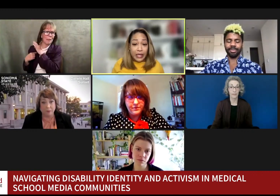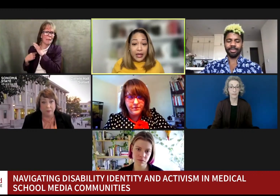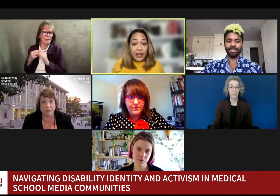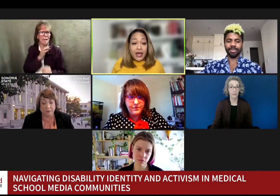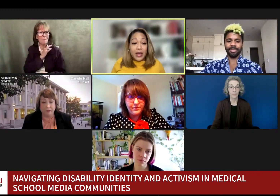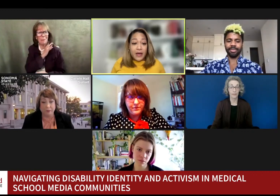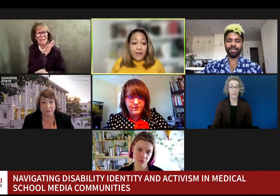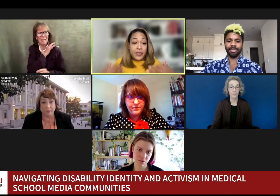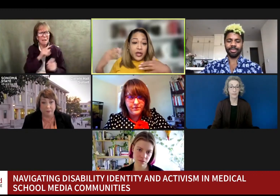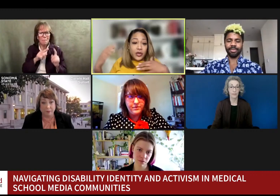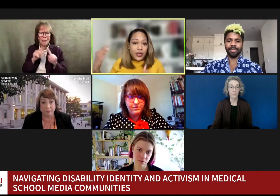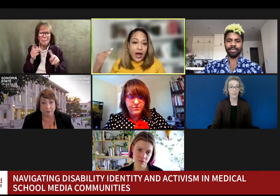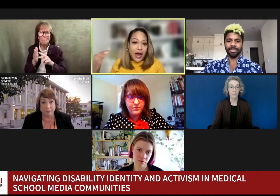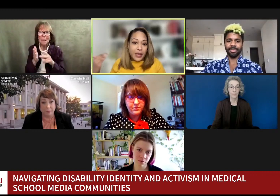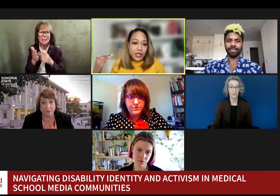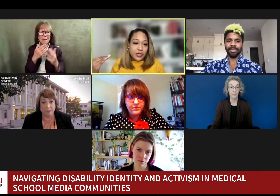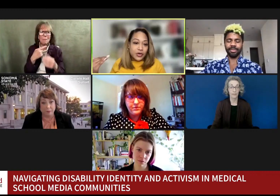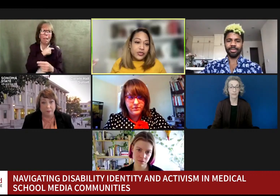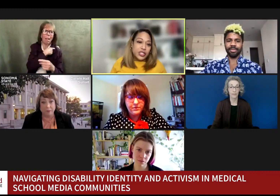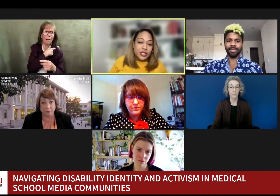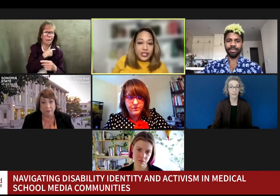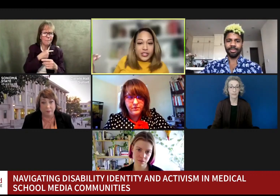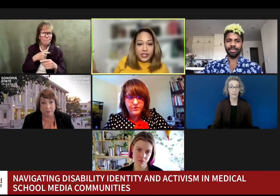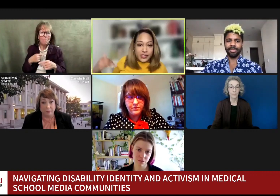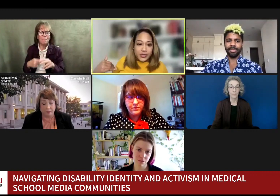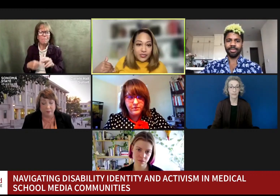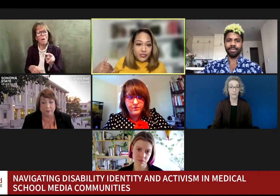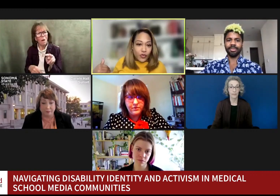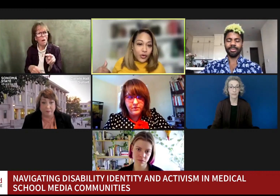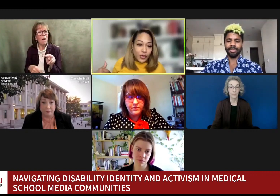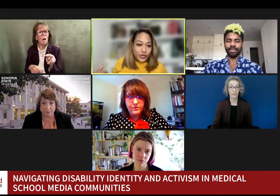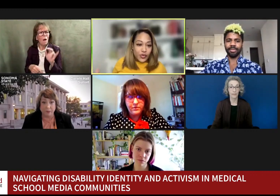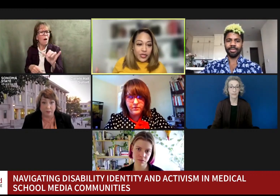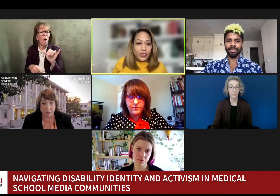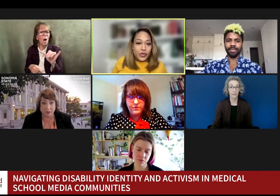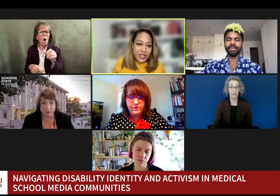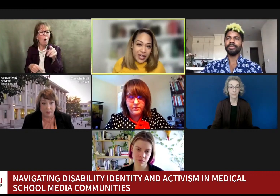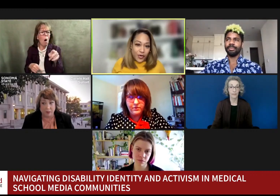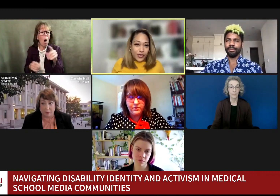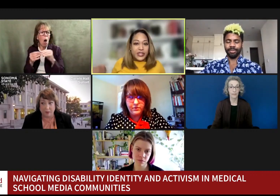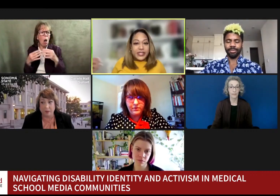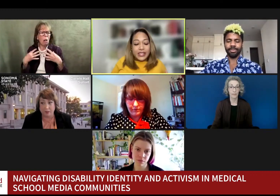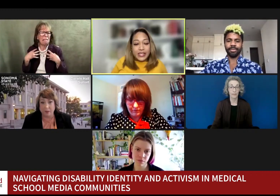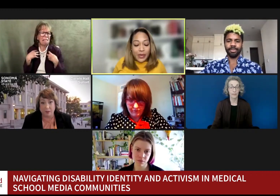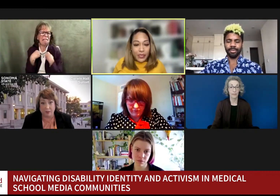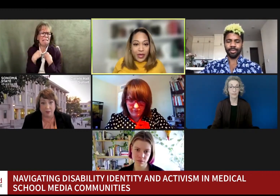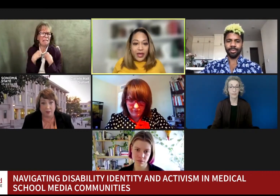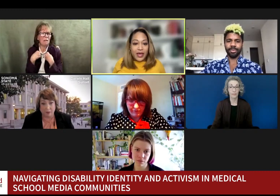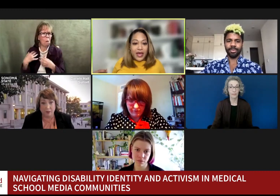But then you hear the comments it's wrinkled or it's pulled here you can see something.